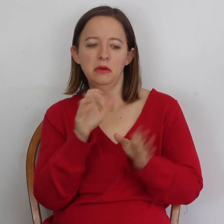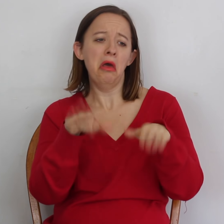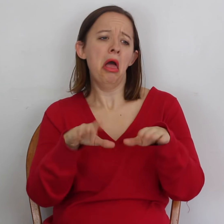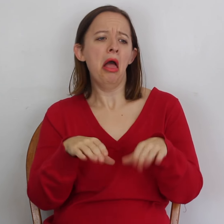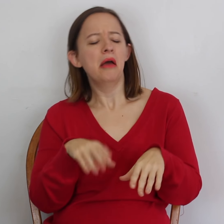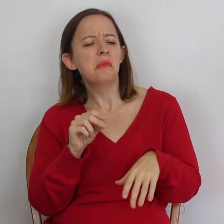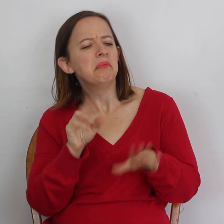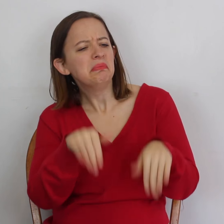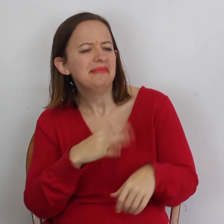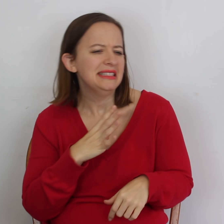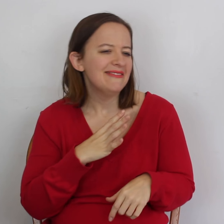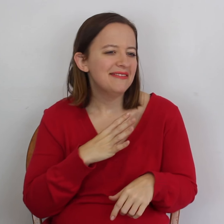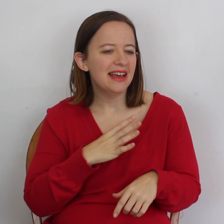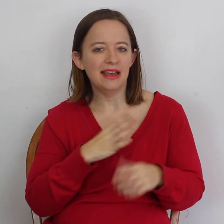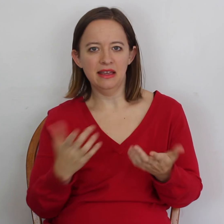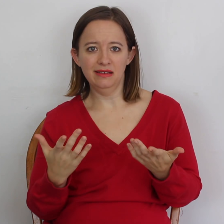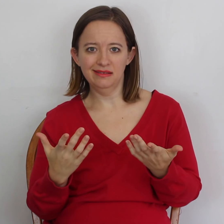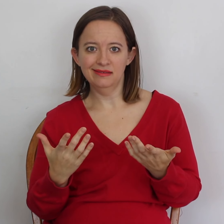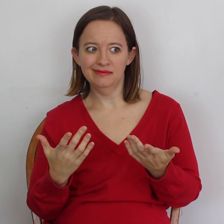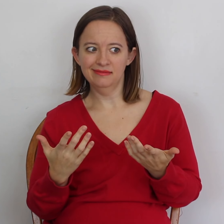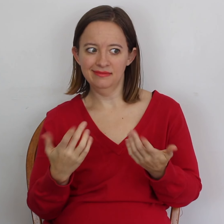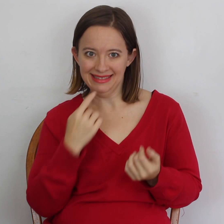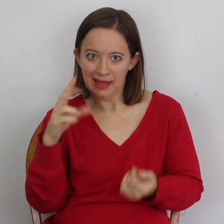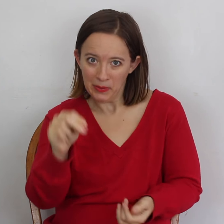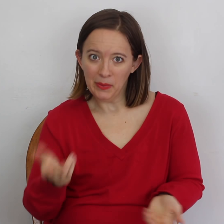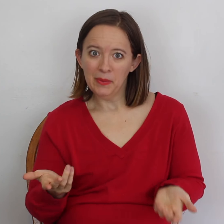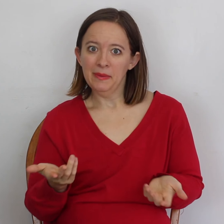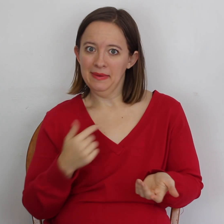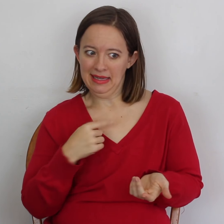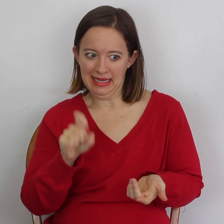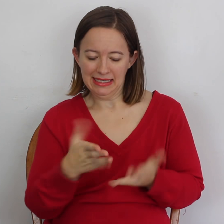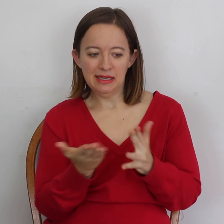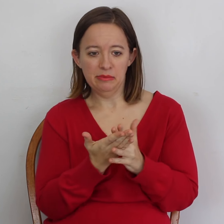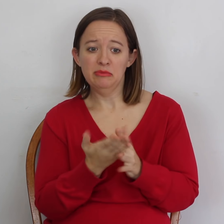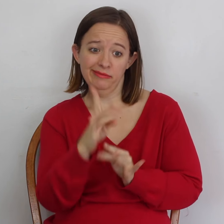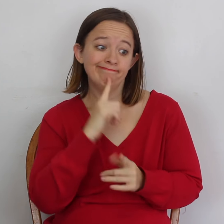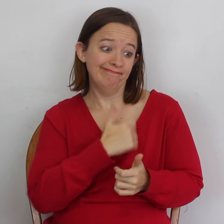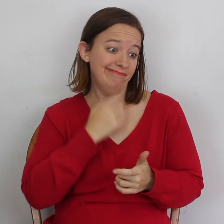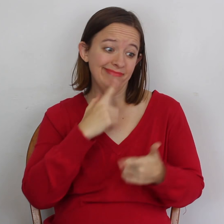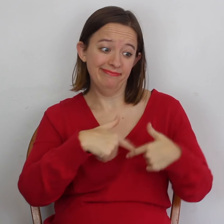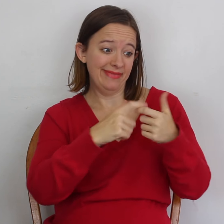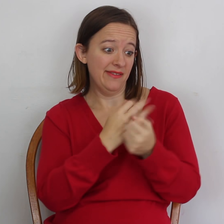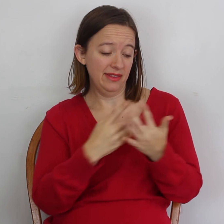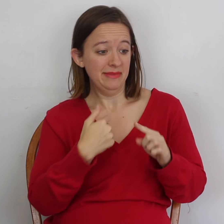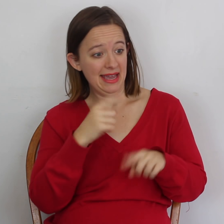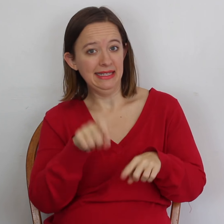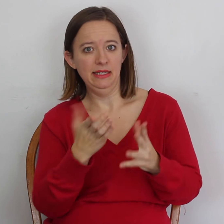I don't want interpreters to feel guilt if they say no. If you take an assignment, maybe for 3 hours,